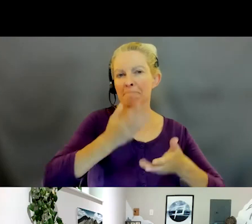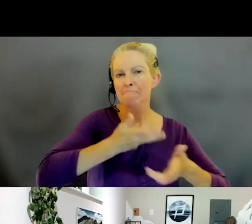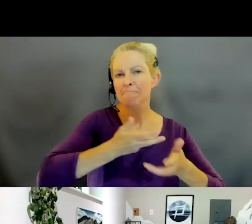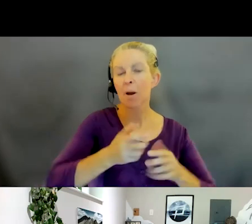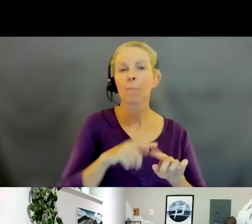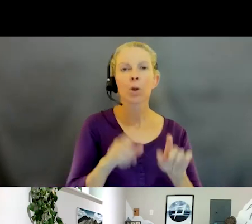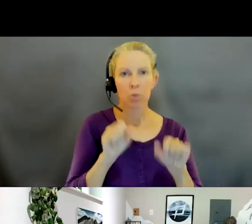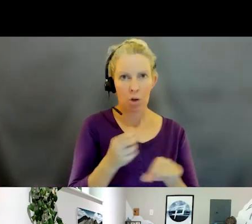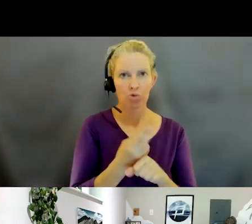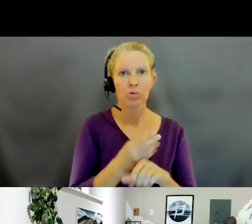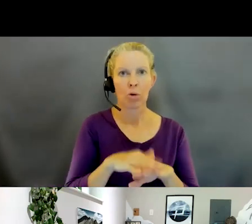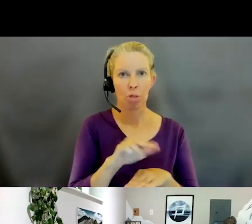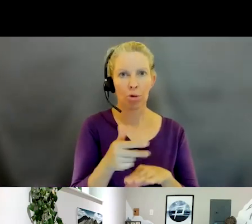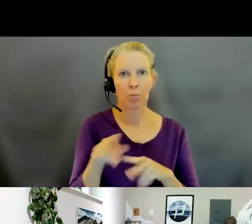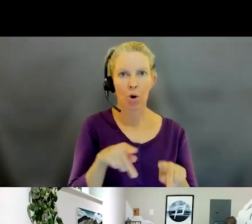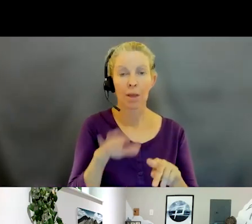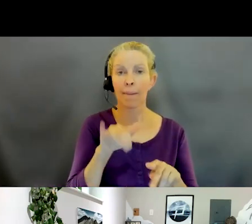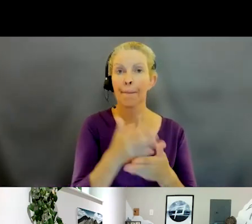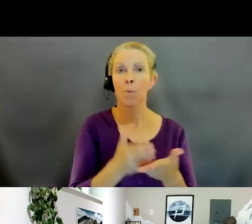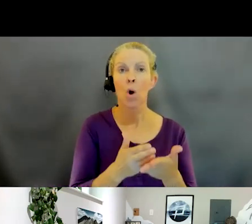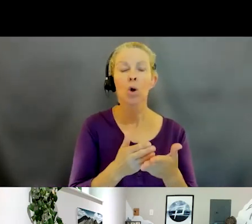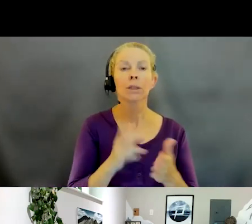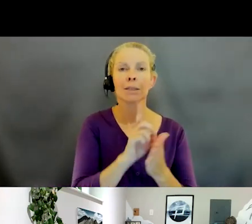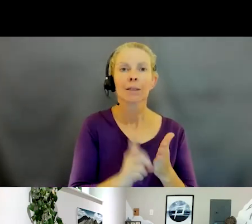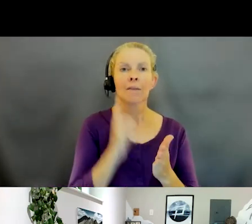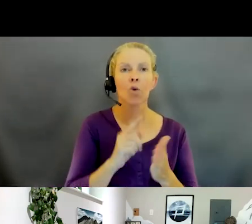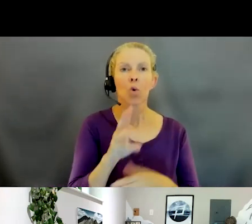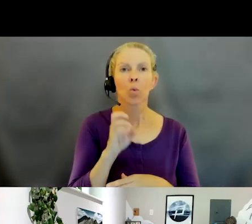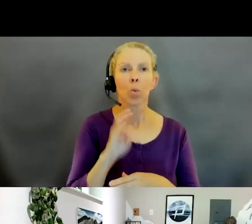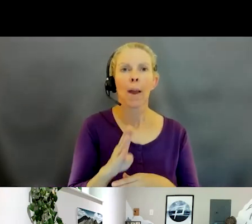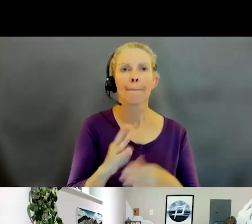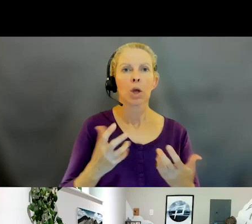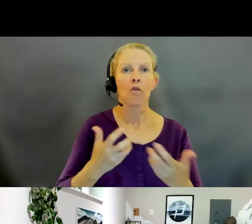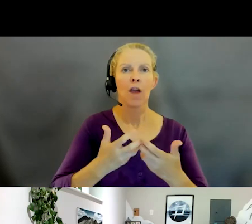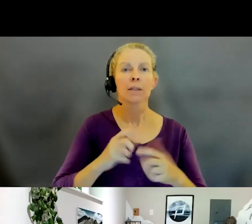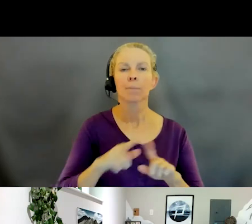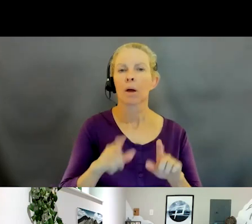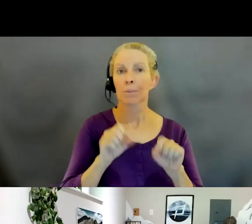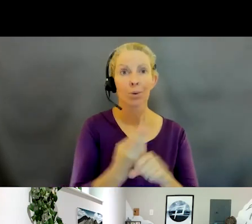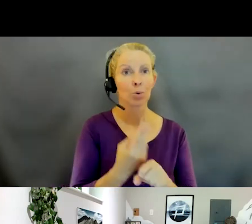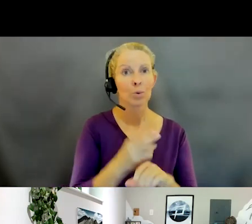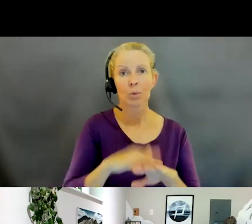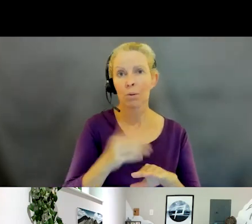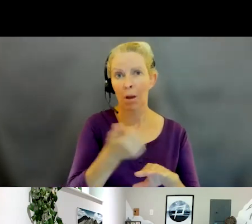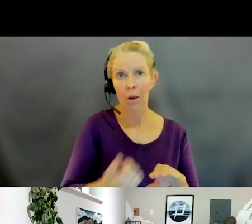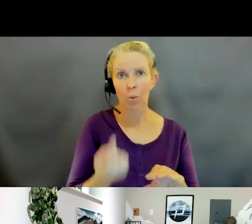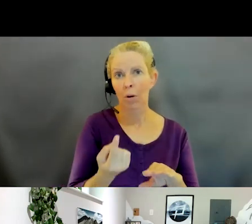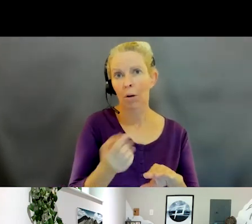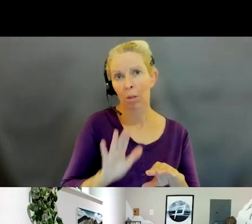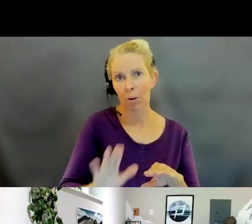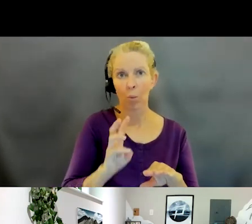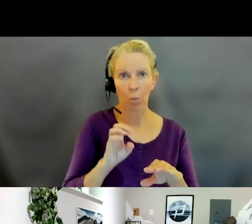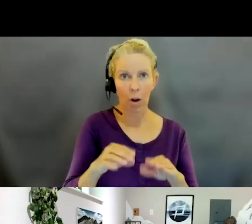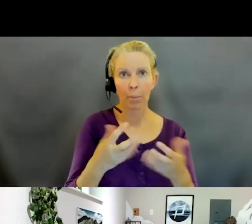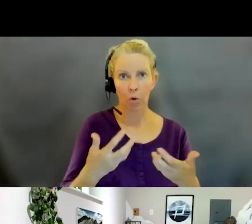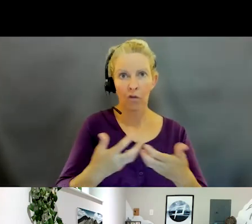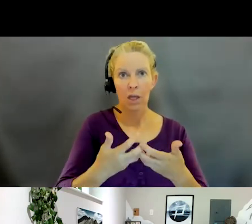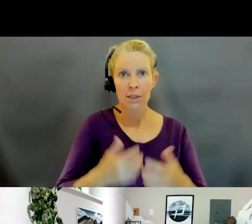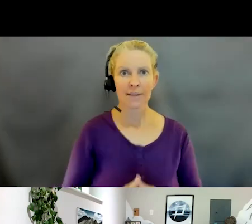that peace is designed for web interfaces, but you can use it on absolutely anybody's web interface.